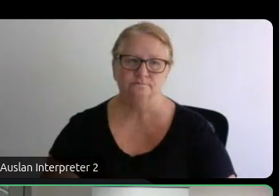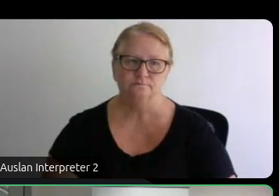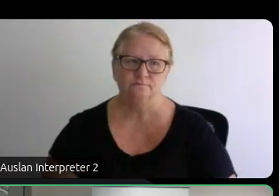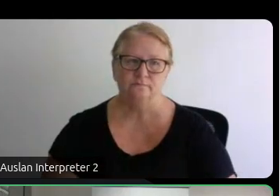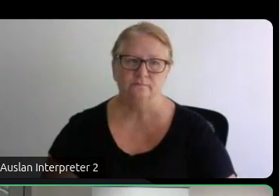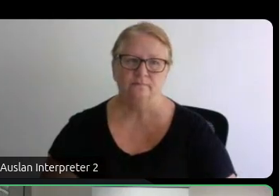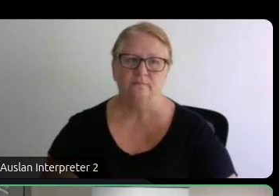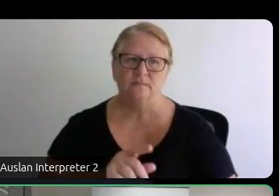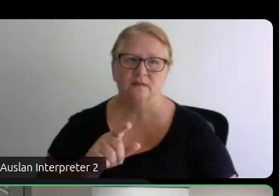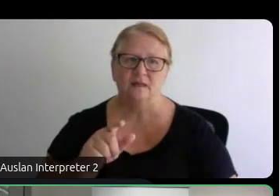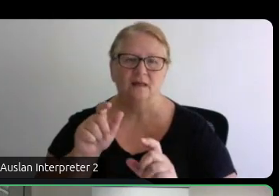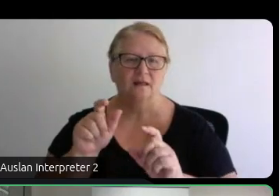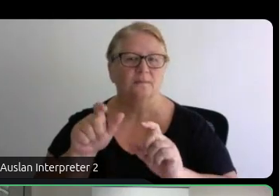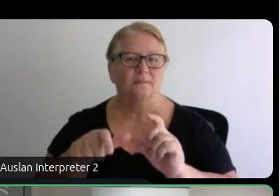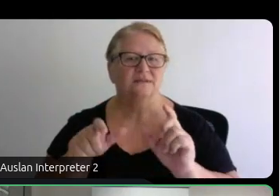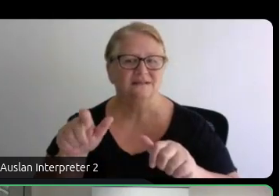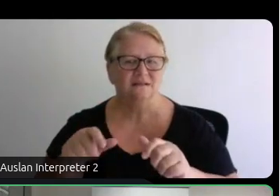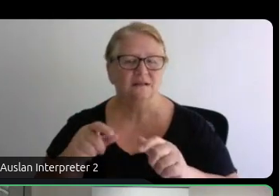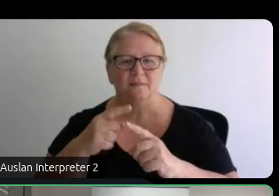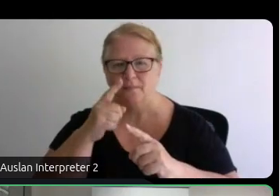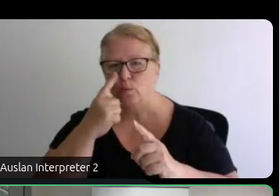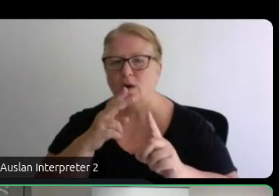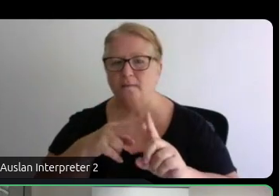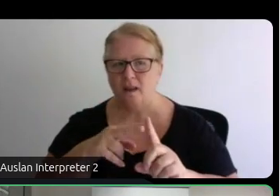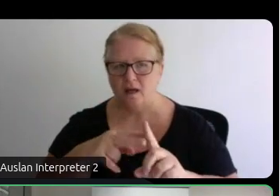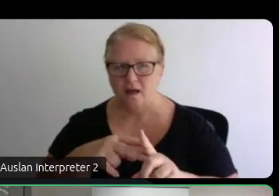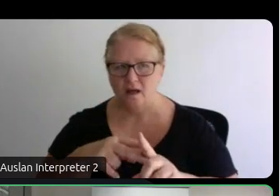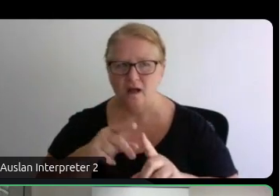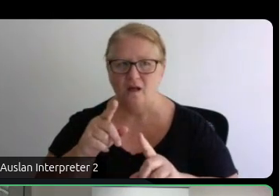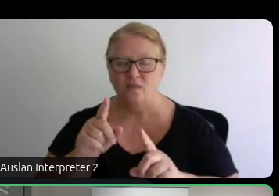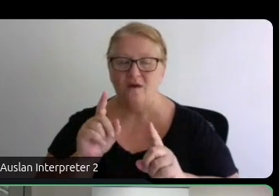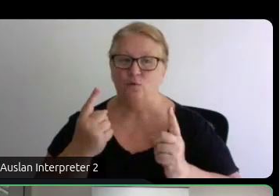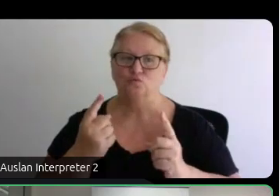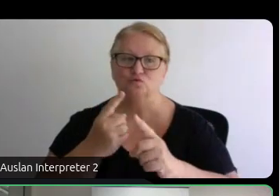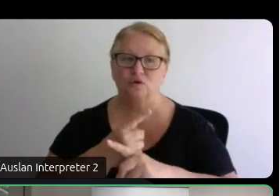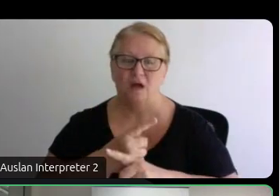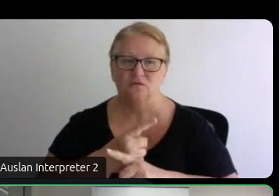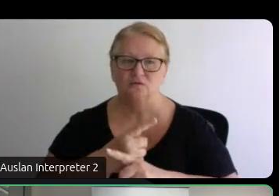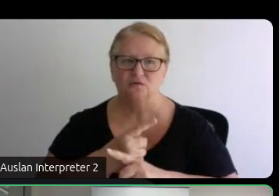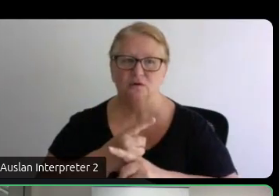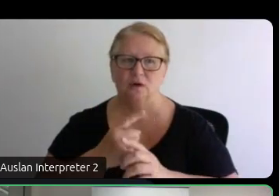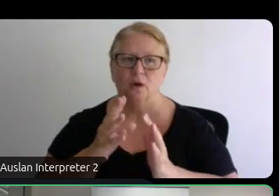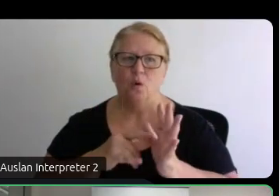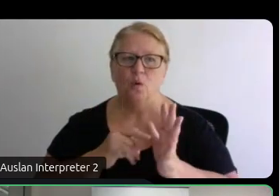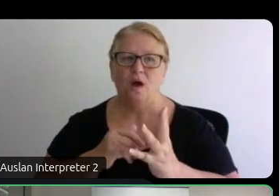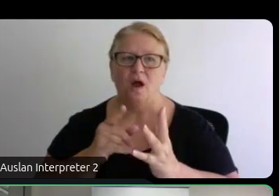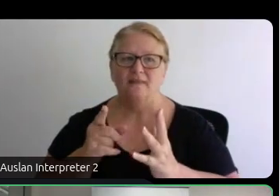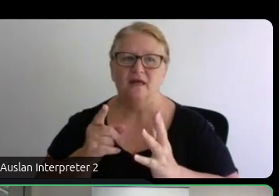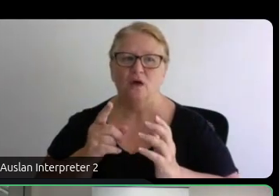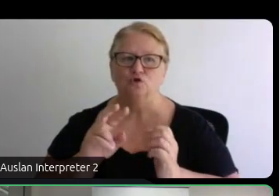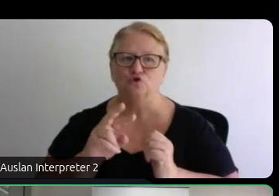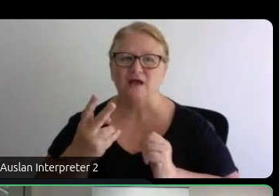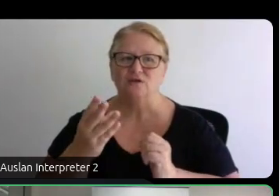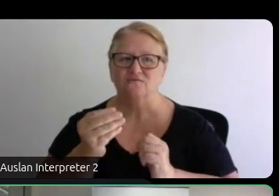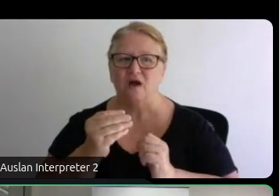and applicants. Uh the first kind of shift is uh this shift from old framework plans which is that